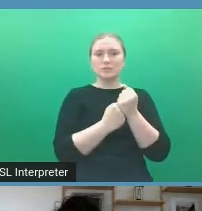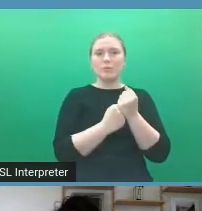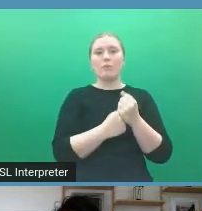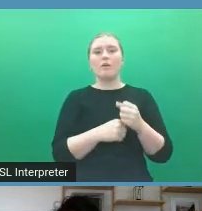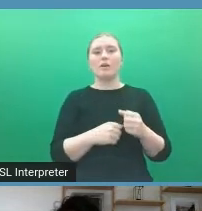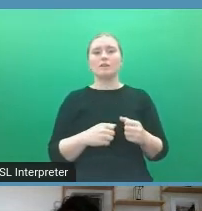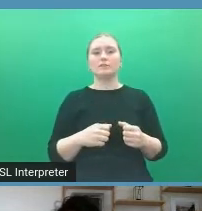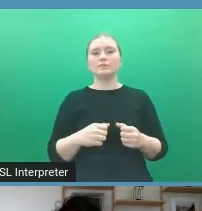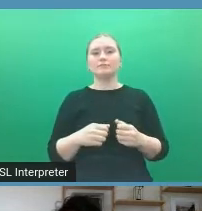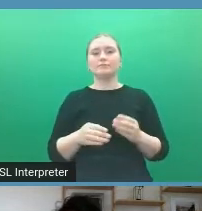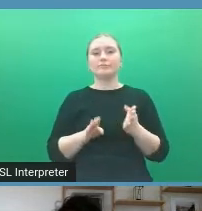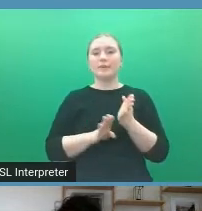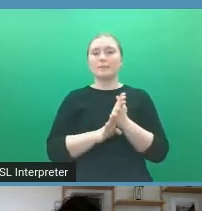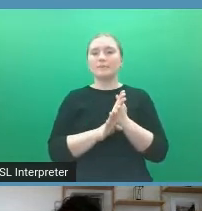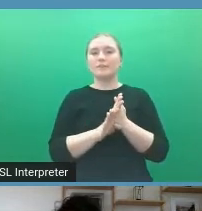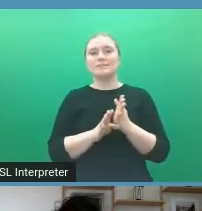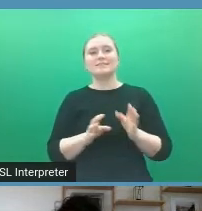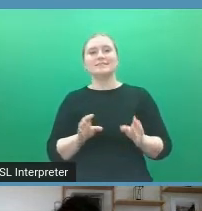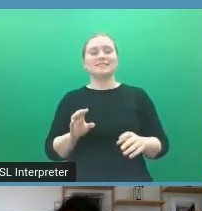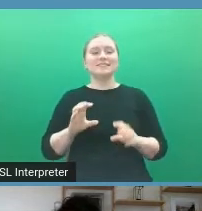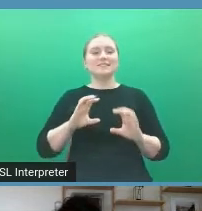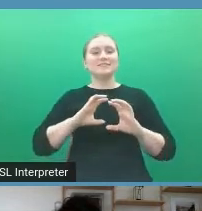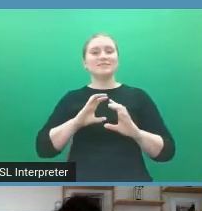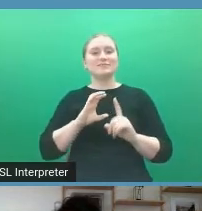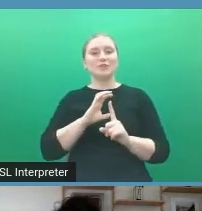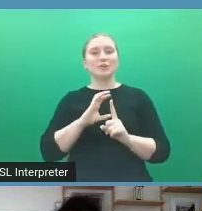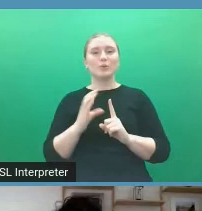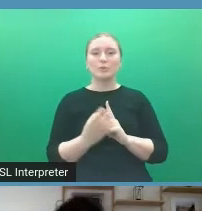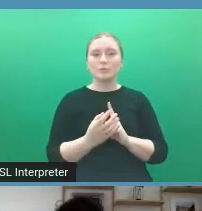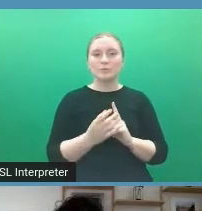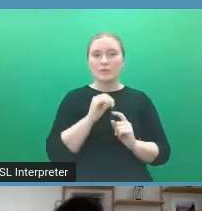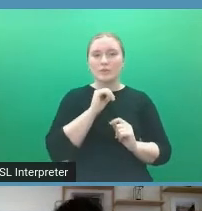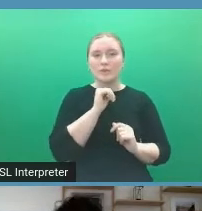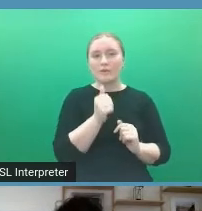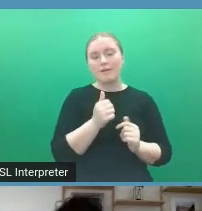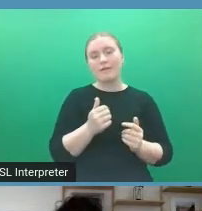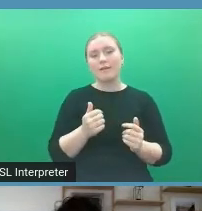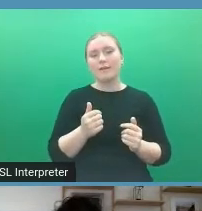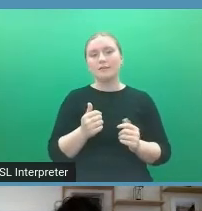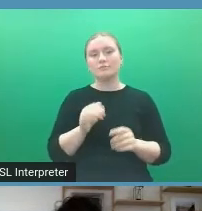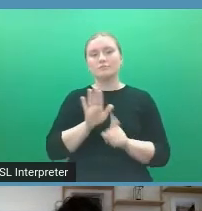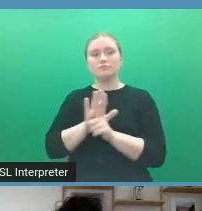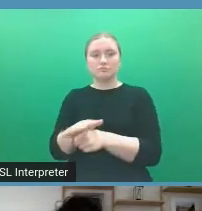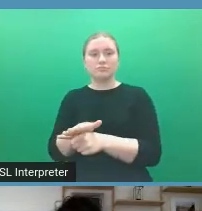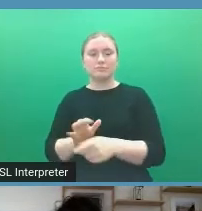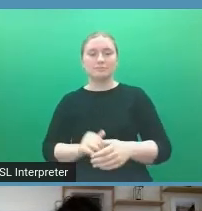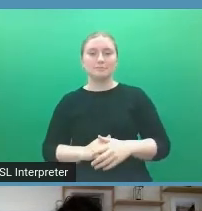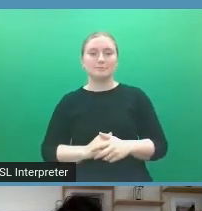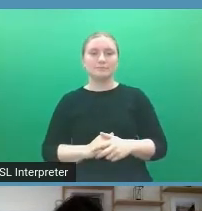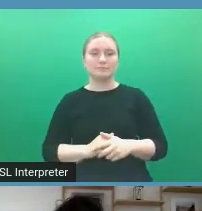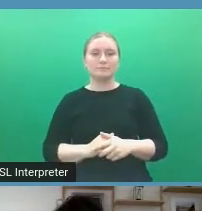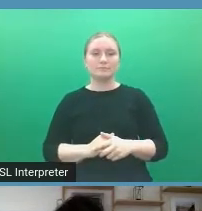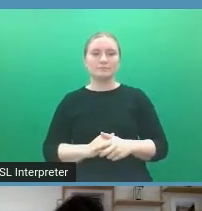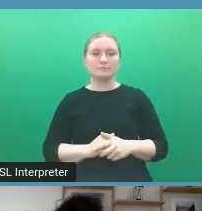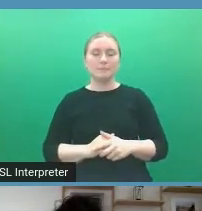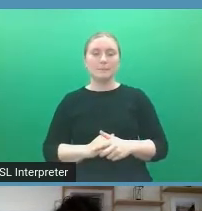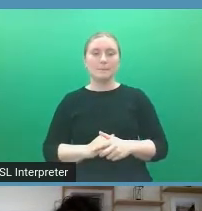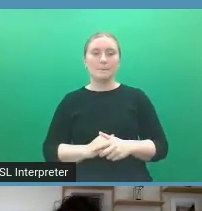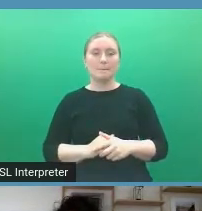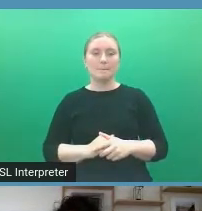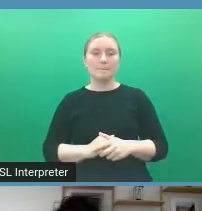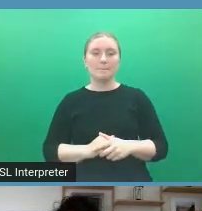ensure representation on the artist side, on the donor side within those collections. So that maybe